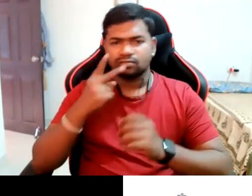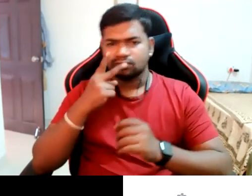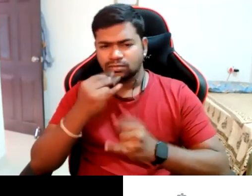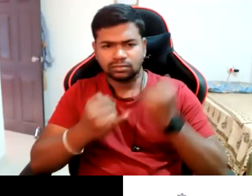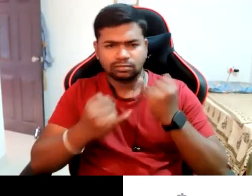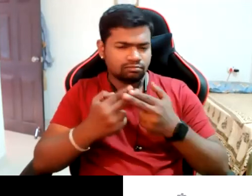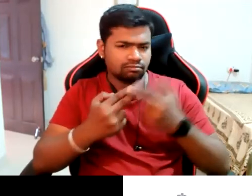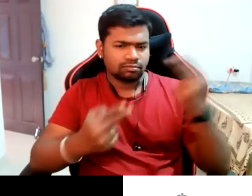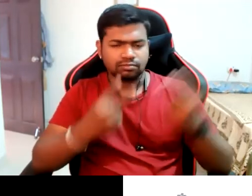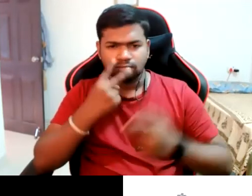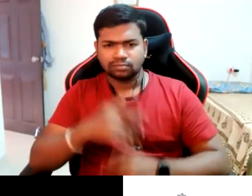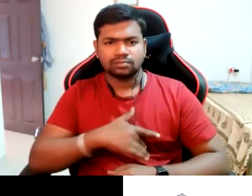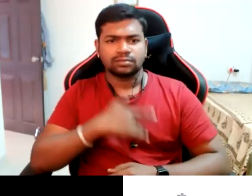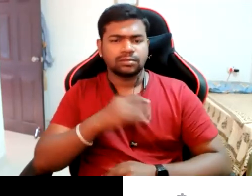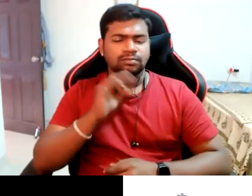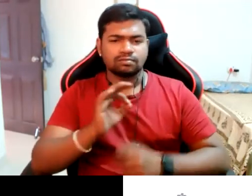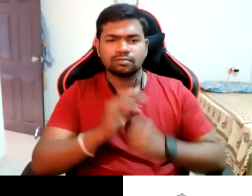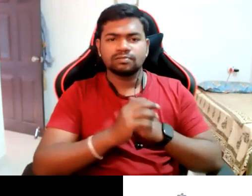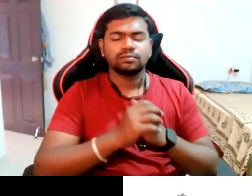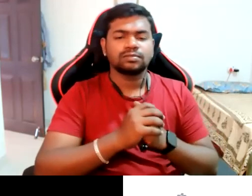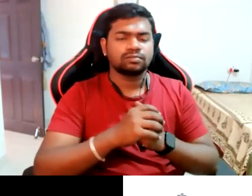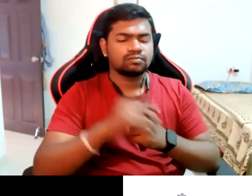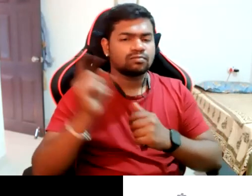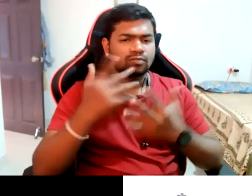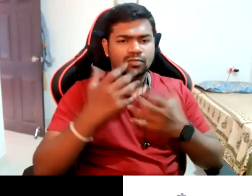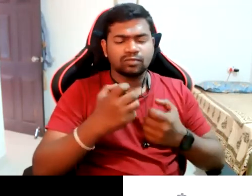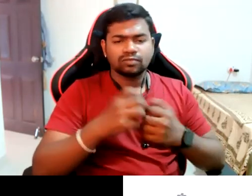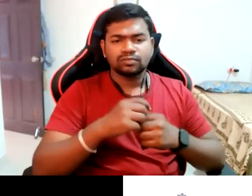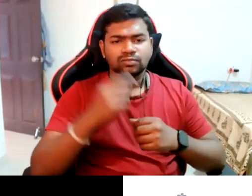My question is, I want to know whether any software